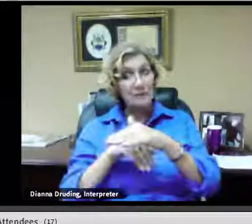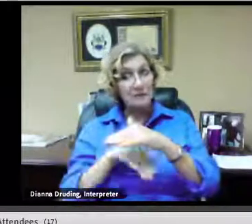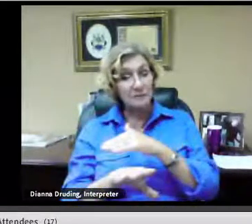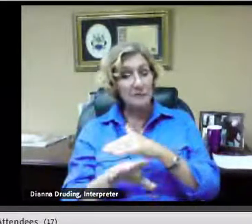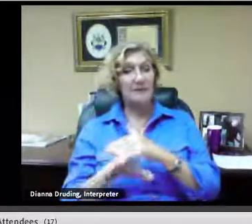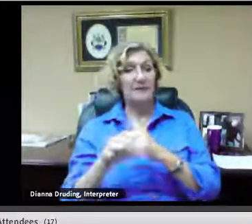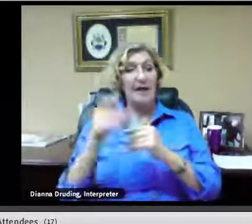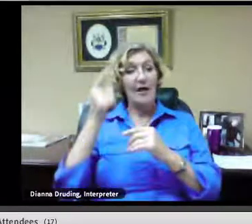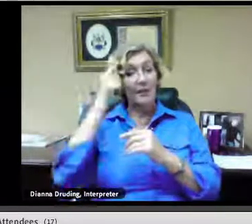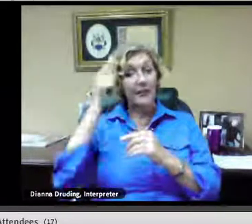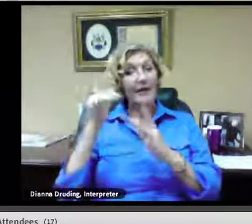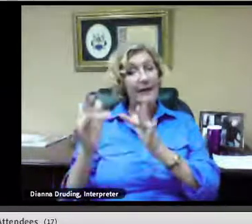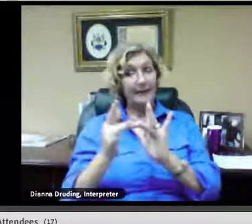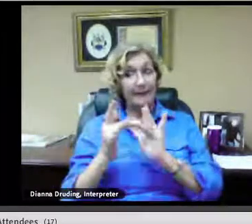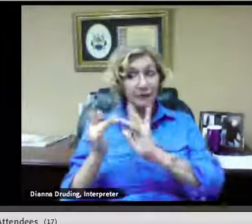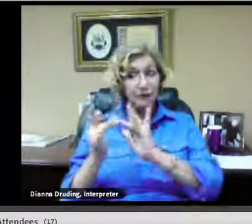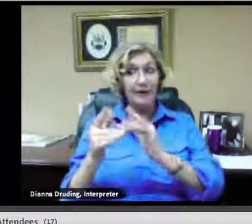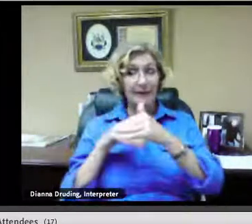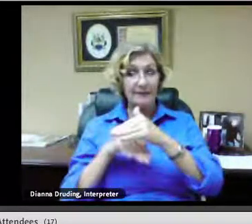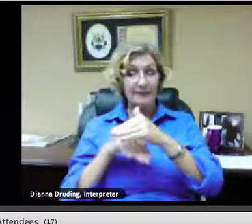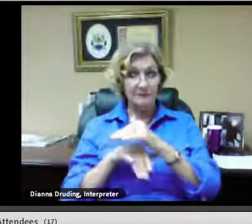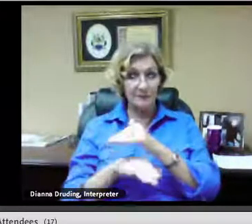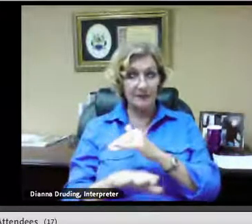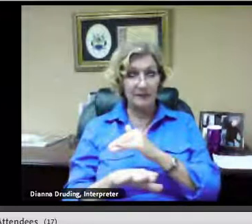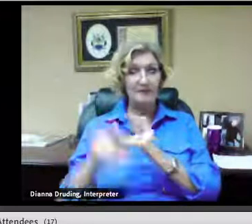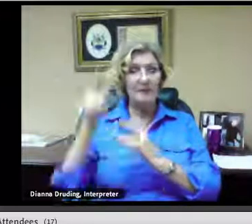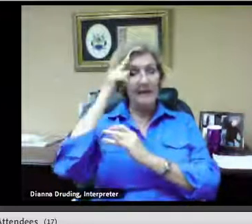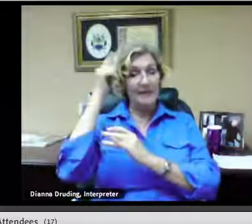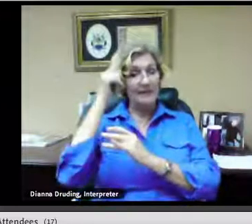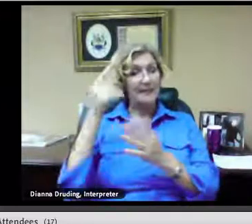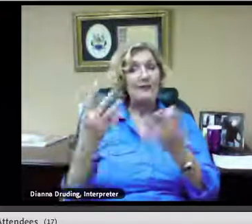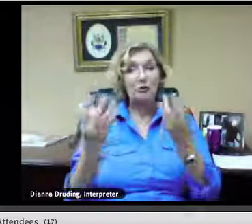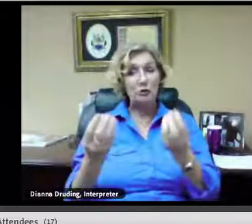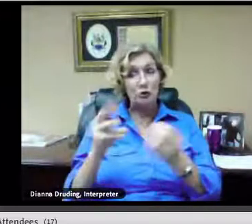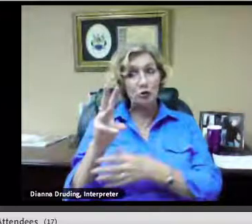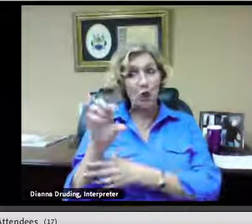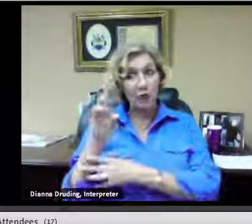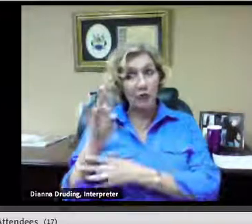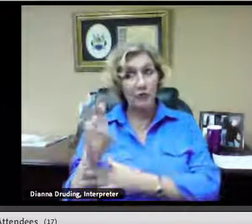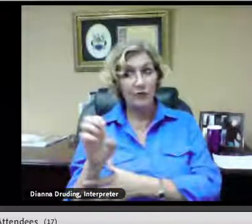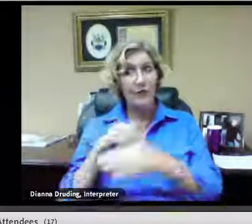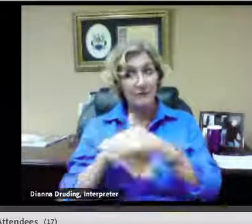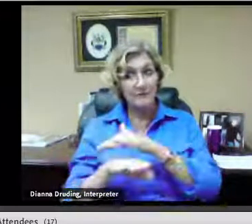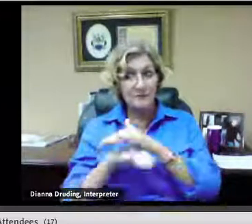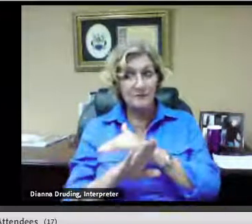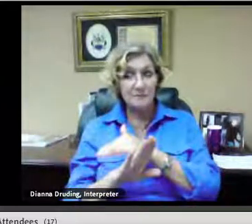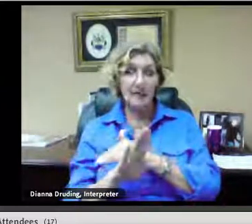You might have to increase, you know, different kinds of programs -- [ Coughs ] Excuse me -- That you have.